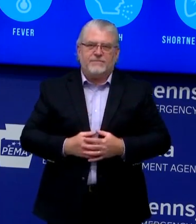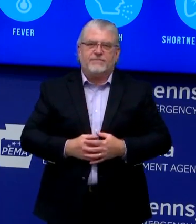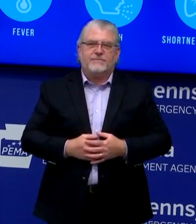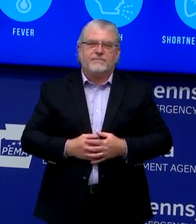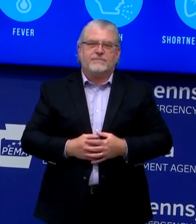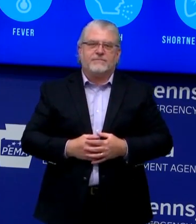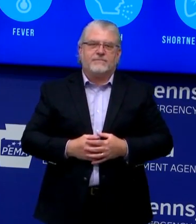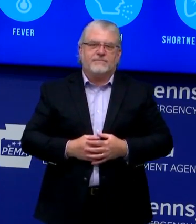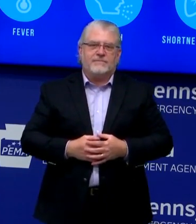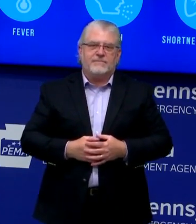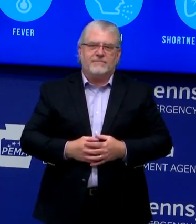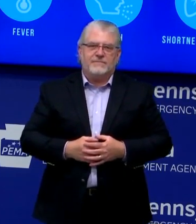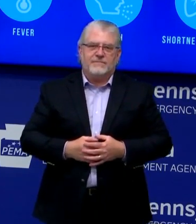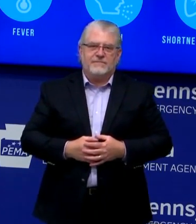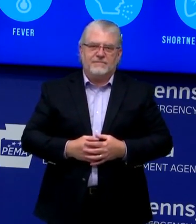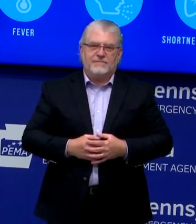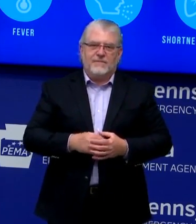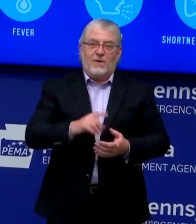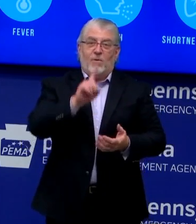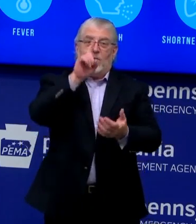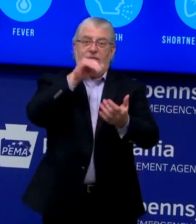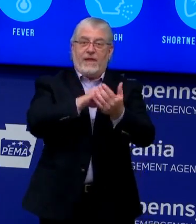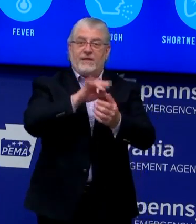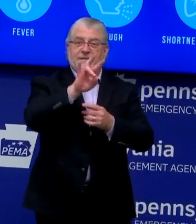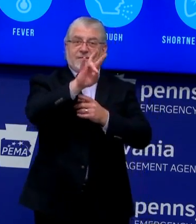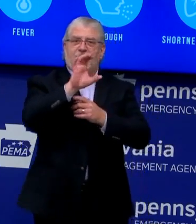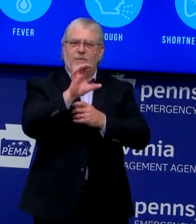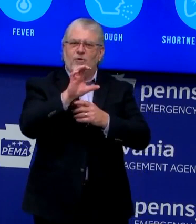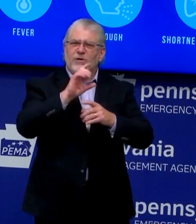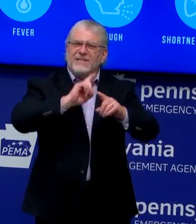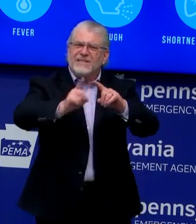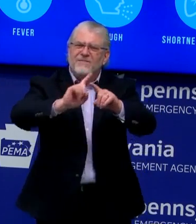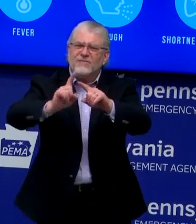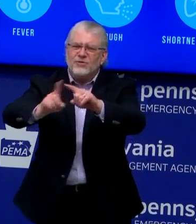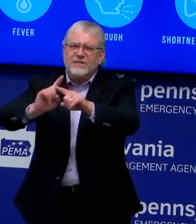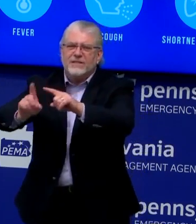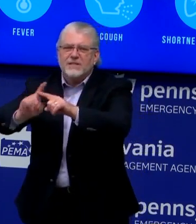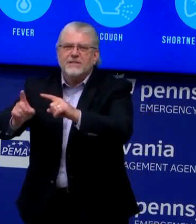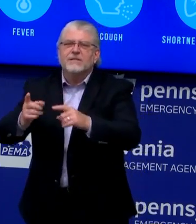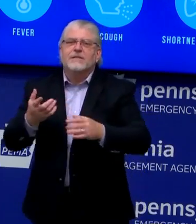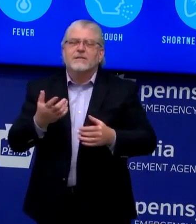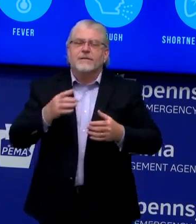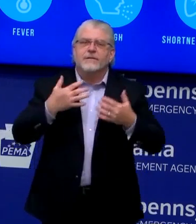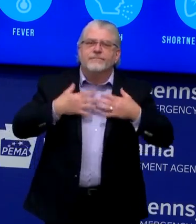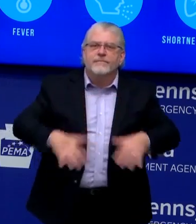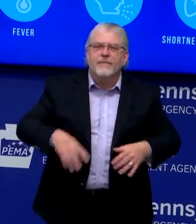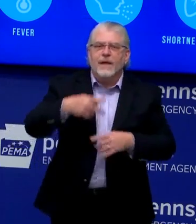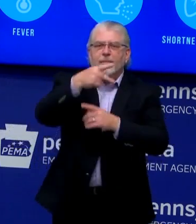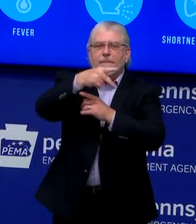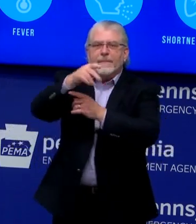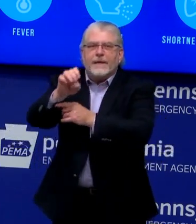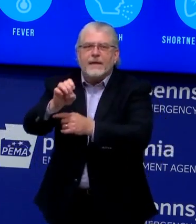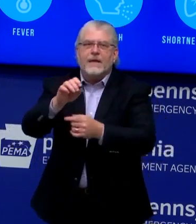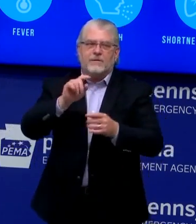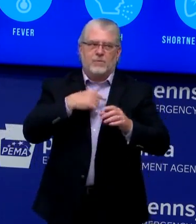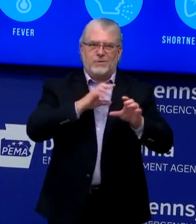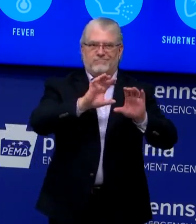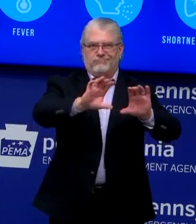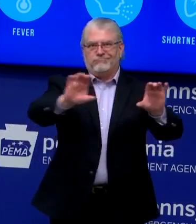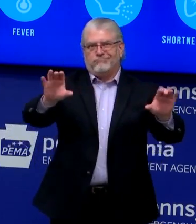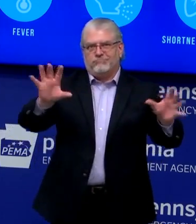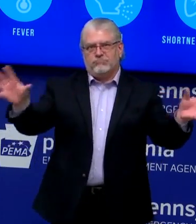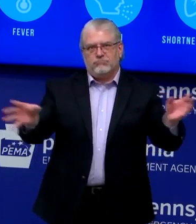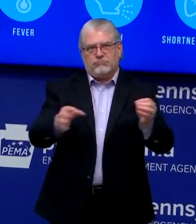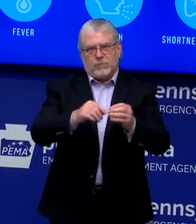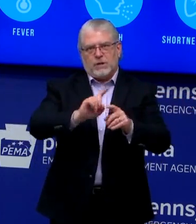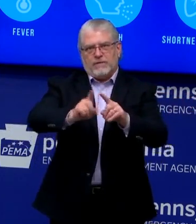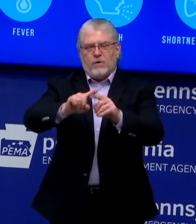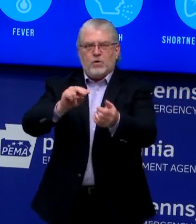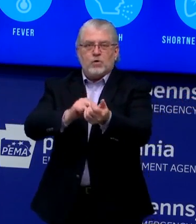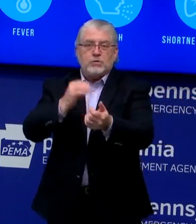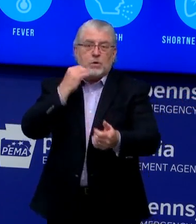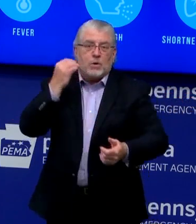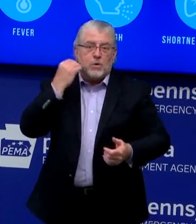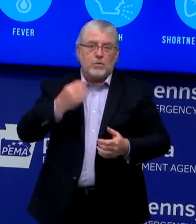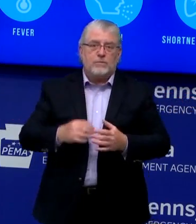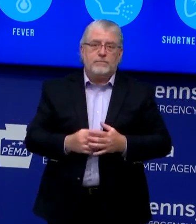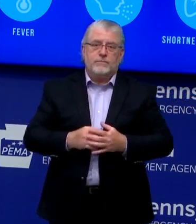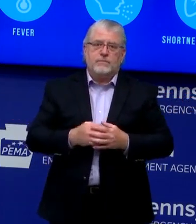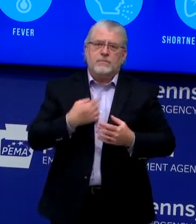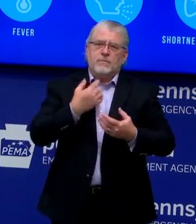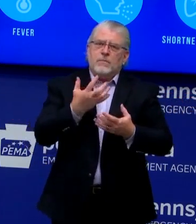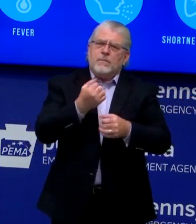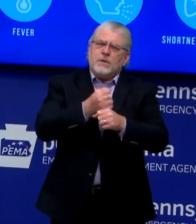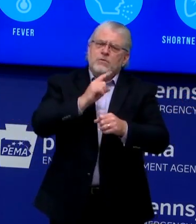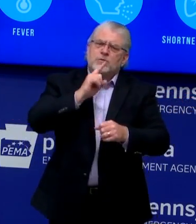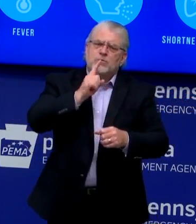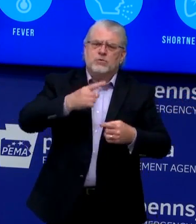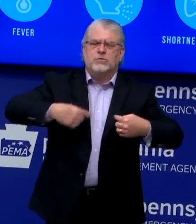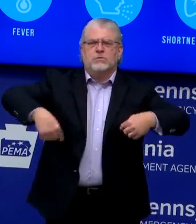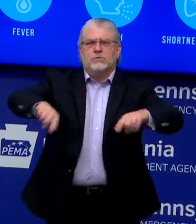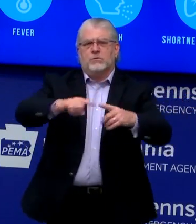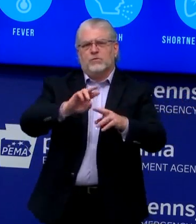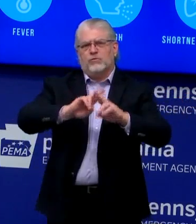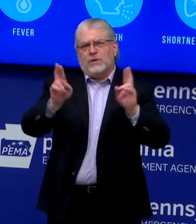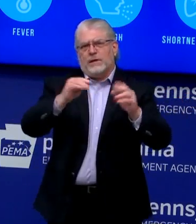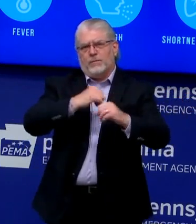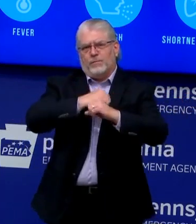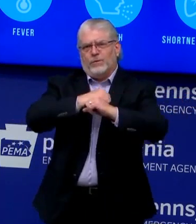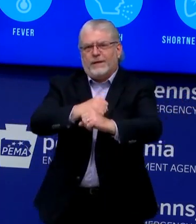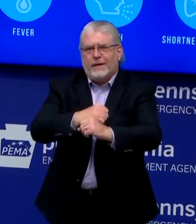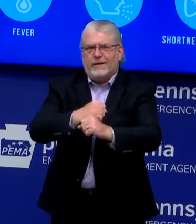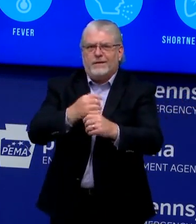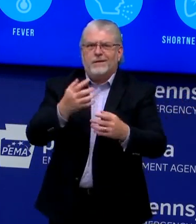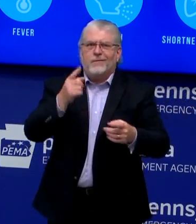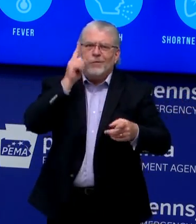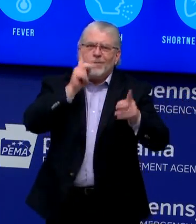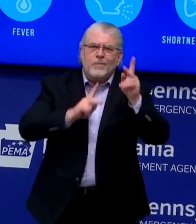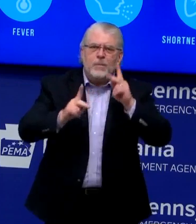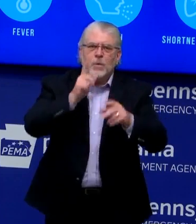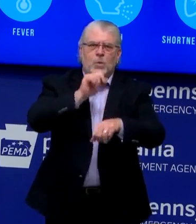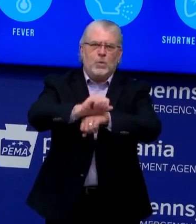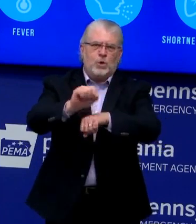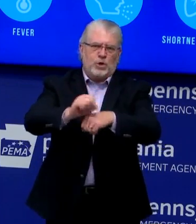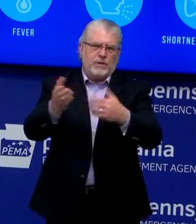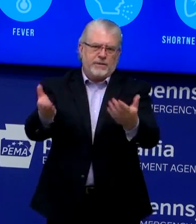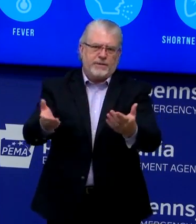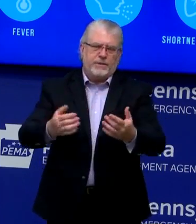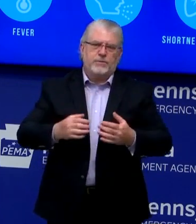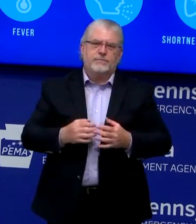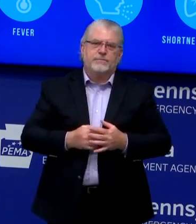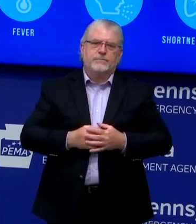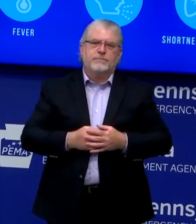WE HAVE SENT MORE THAN 1,700 SHIPMENTS OF PERSONAL PROTECTION EQUIPMENT DIRECTLY TO NURSING HOMES AND PERSONAL CARE HOMES TO MAKE SURE THEY HAVE THE RIGHT EQUIPMENT TO PROTECT STAFF AND